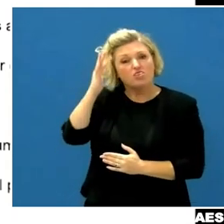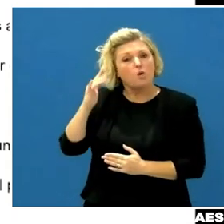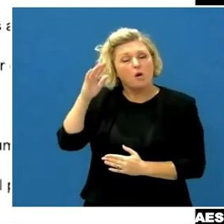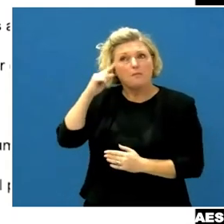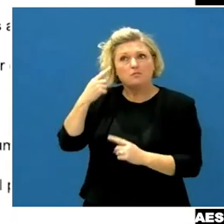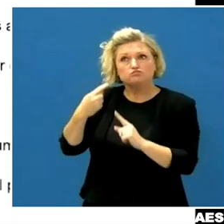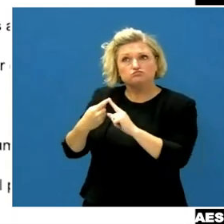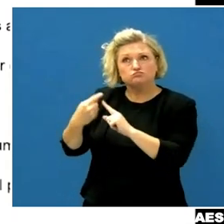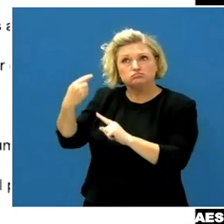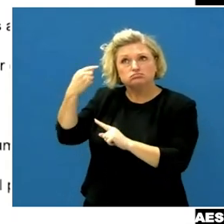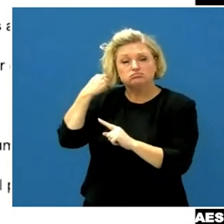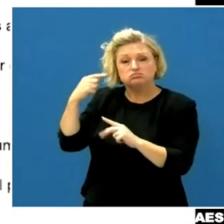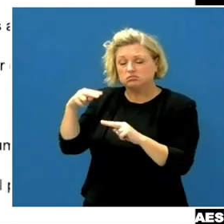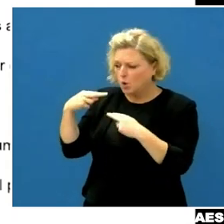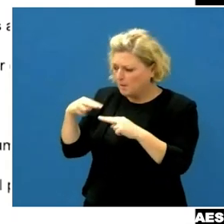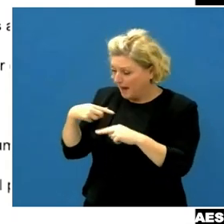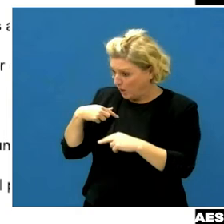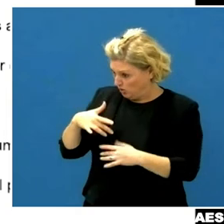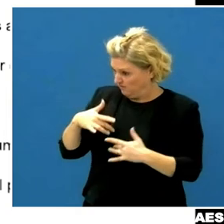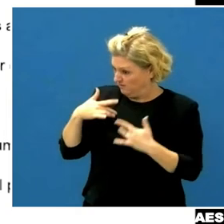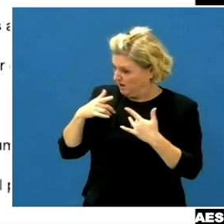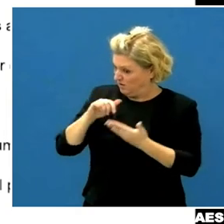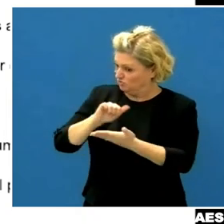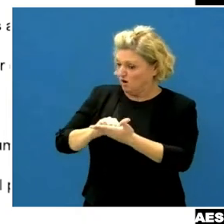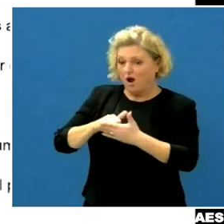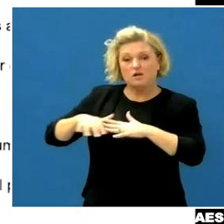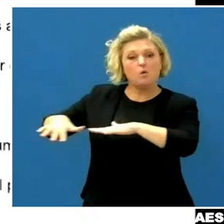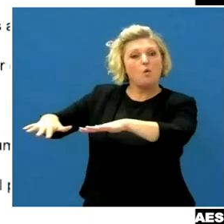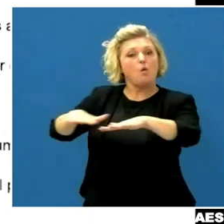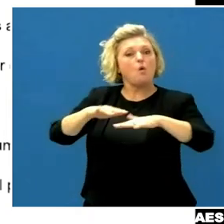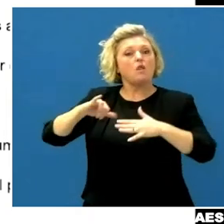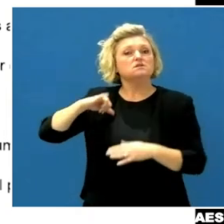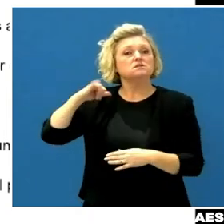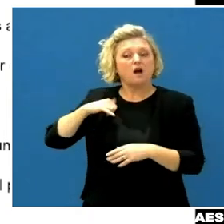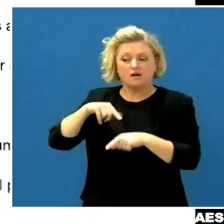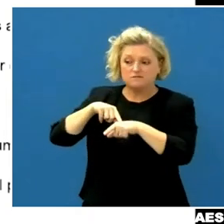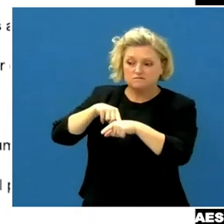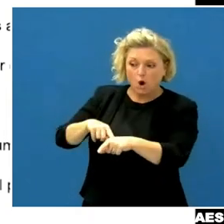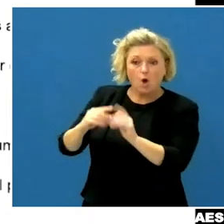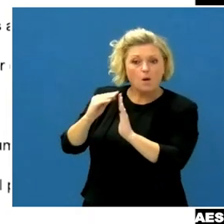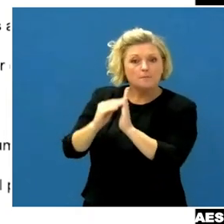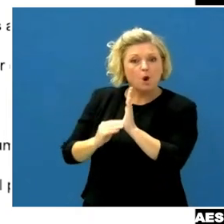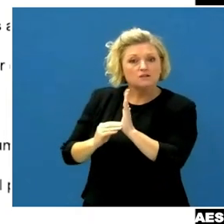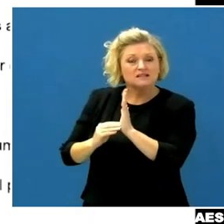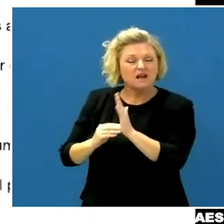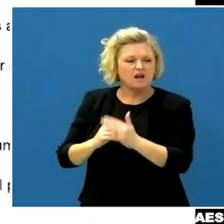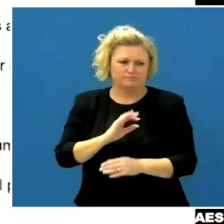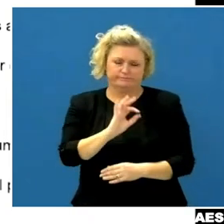that your family and Jason had. Do you feel that's something that was met? No, not at all. MR FOGARTY: 4.2.2 says: